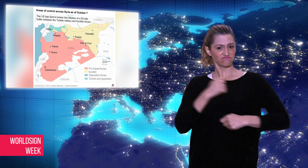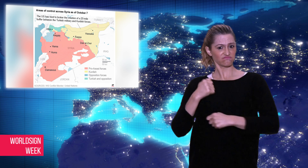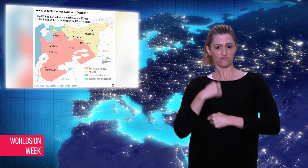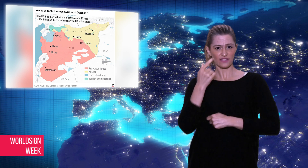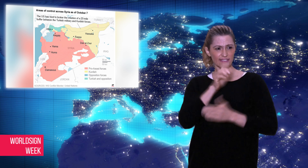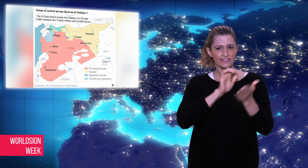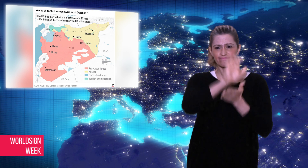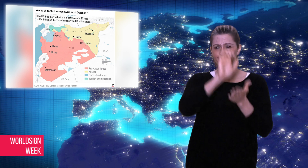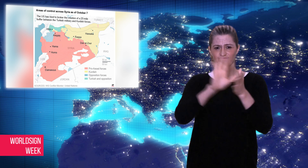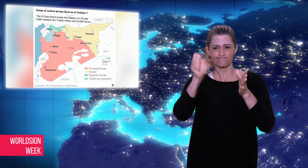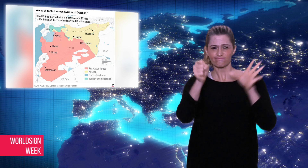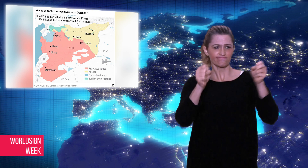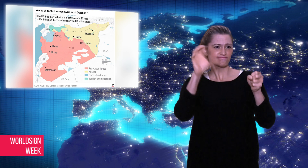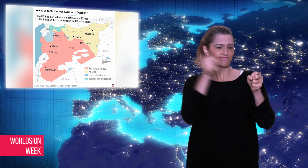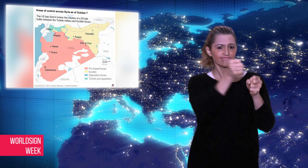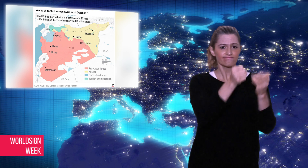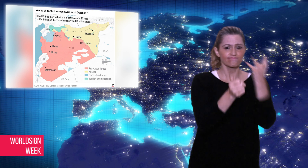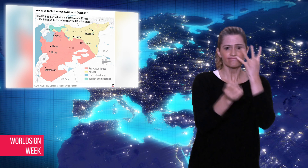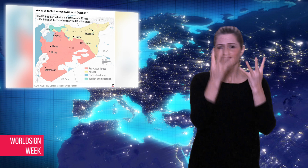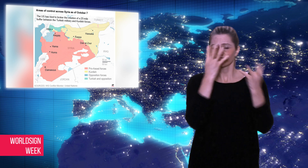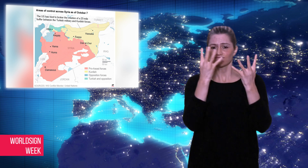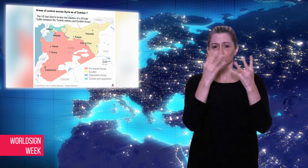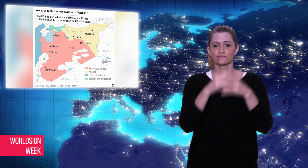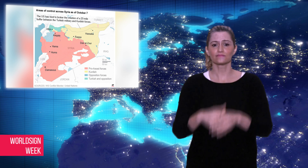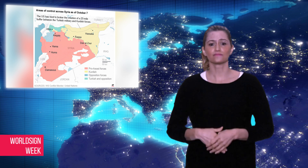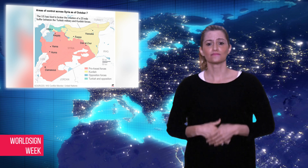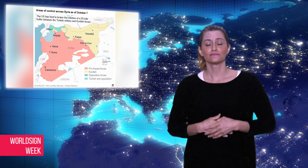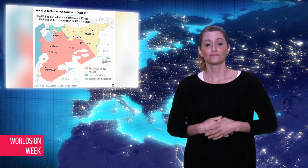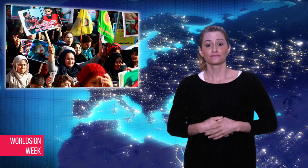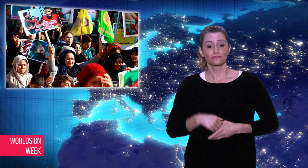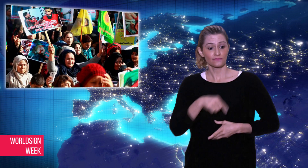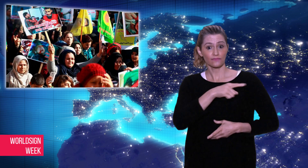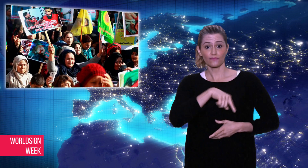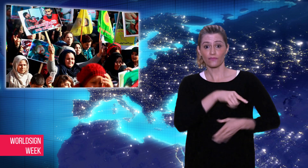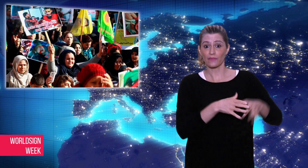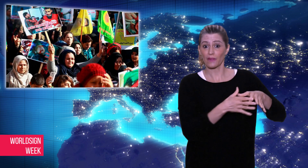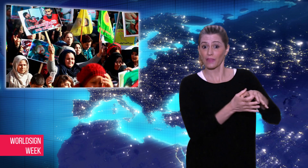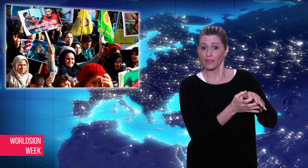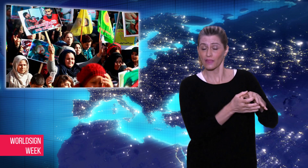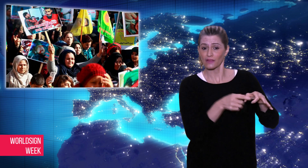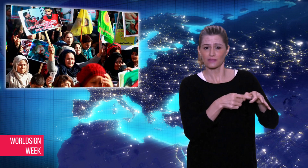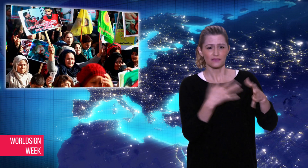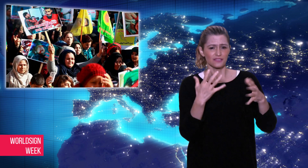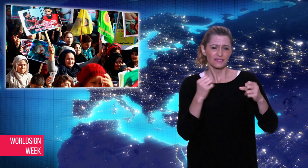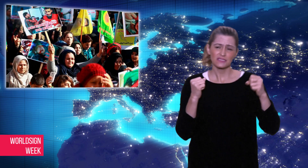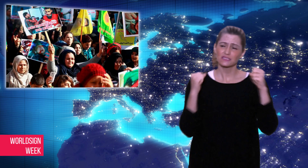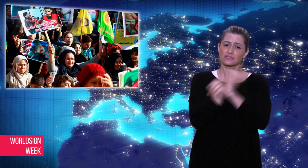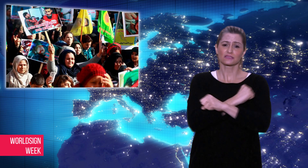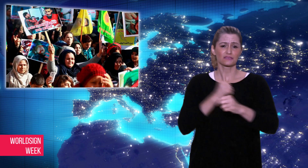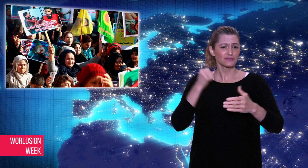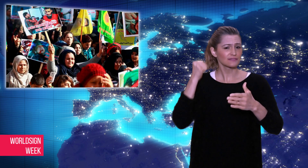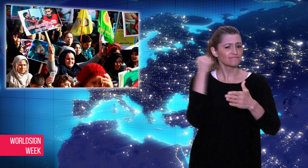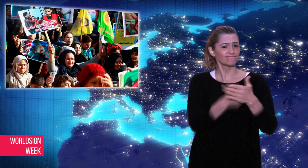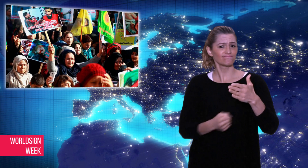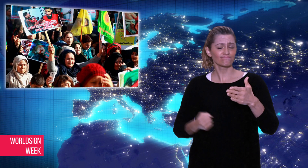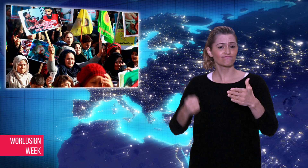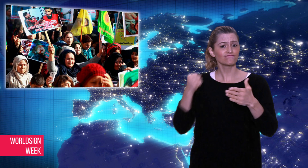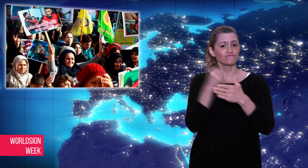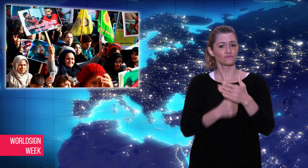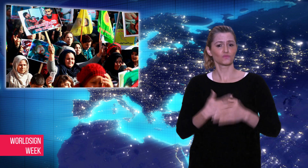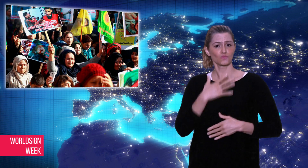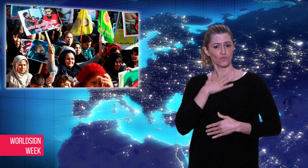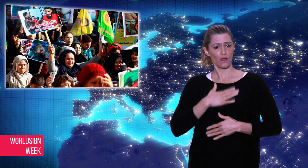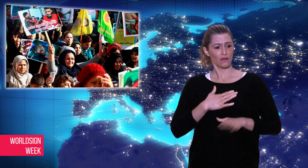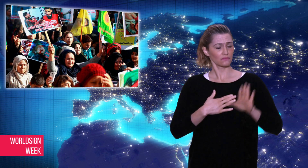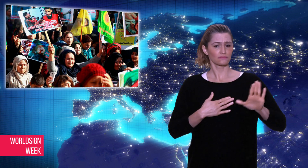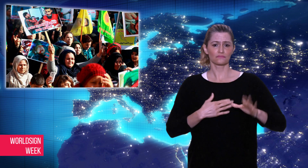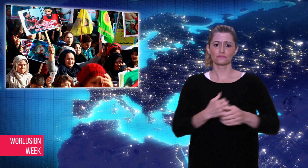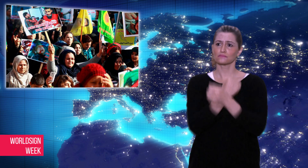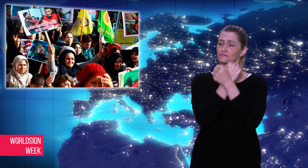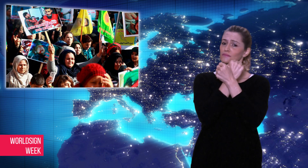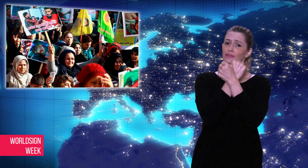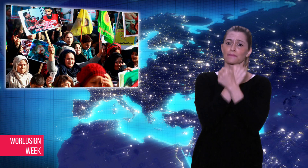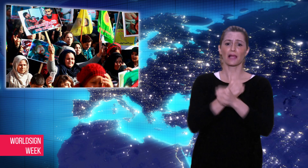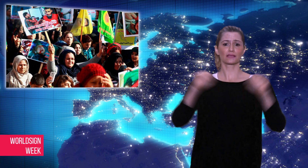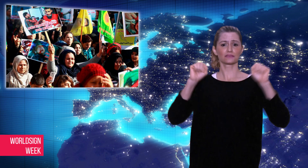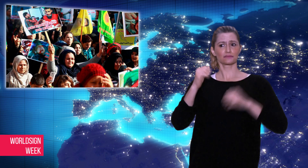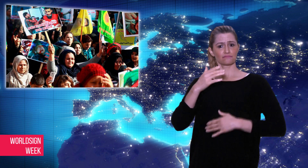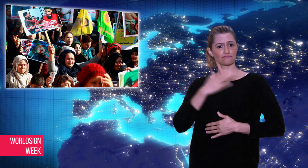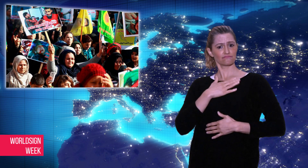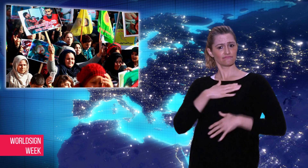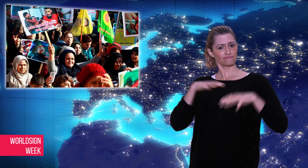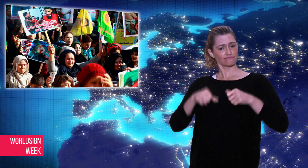The Kurds are fighting for their independence and